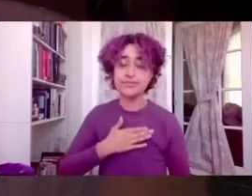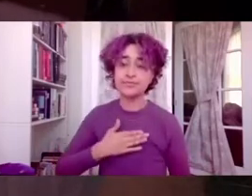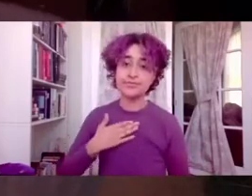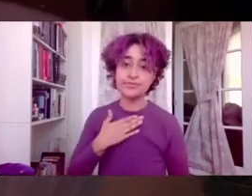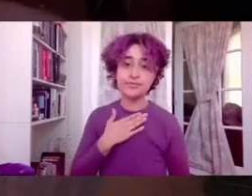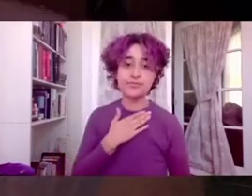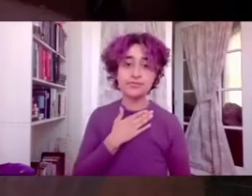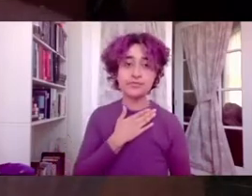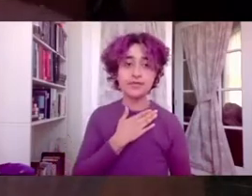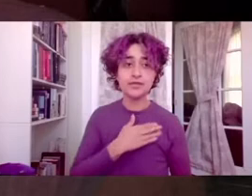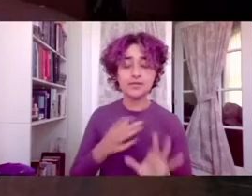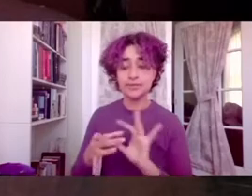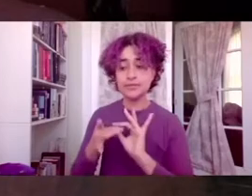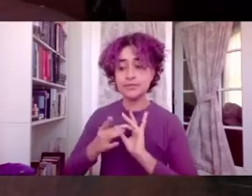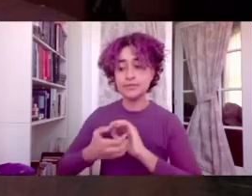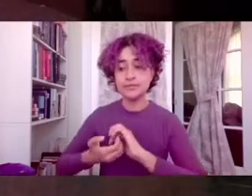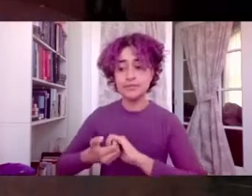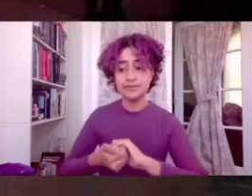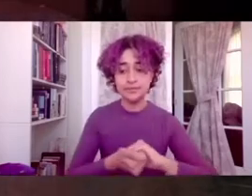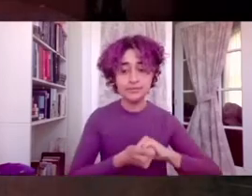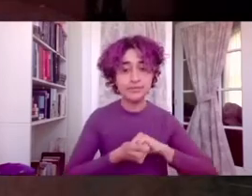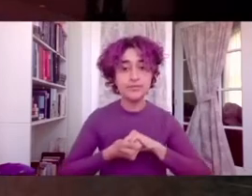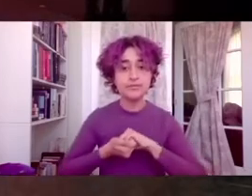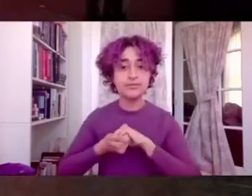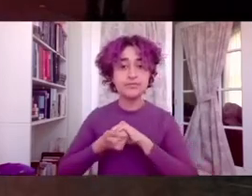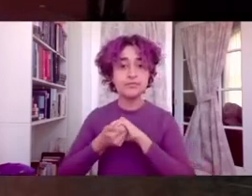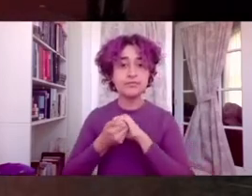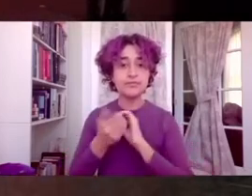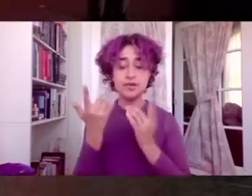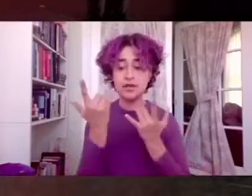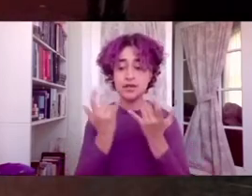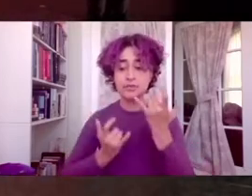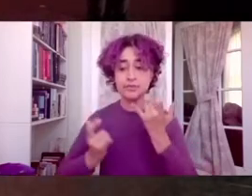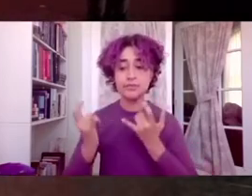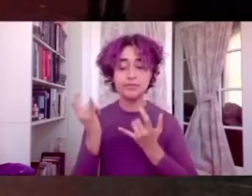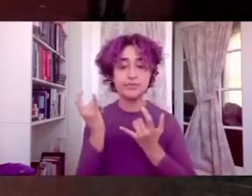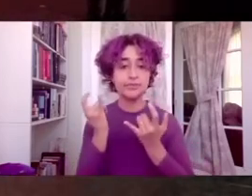Please take my hand and love me